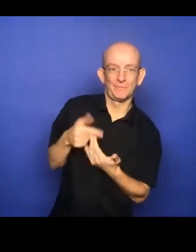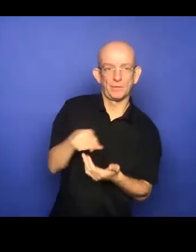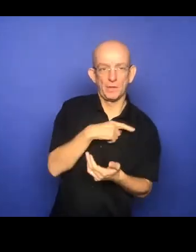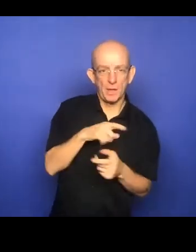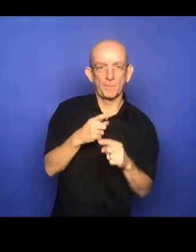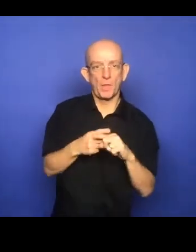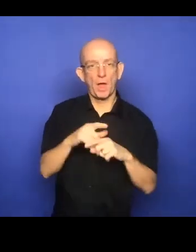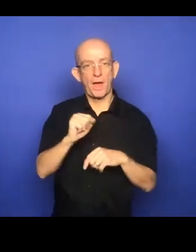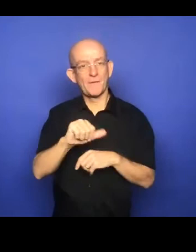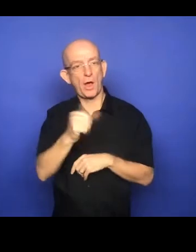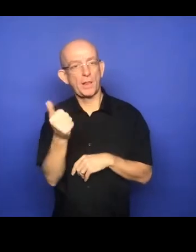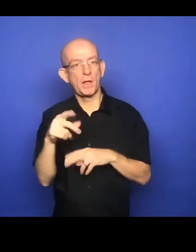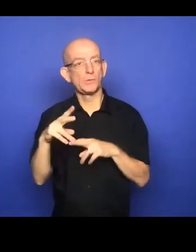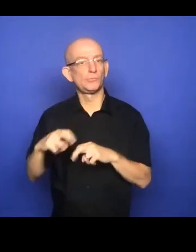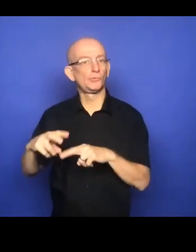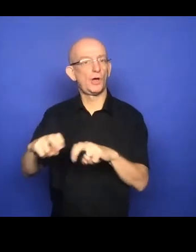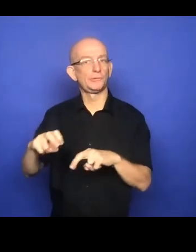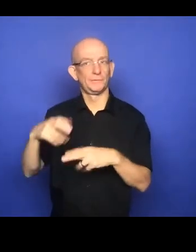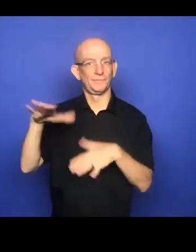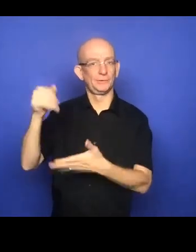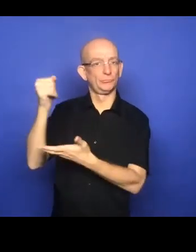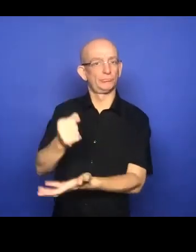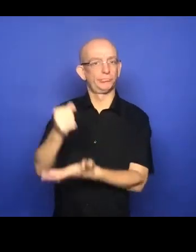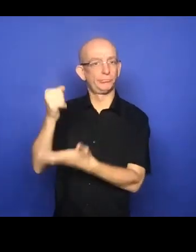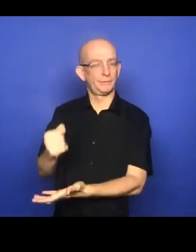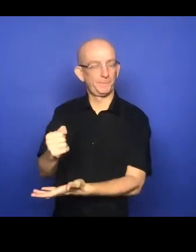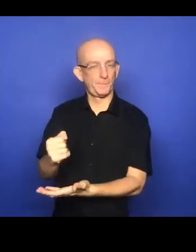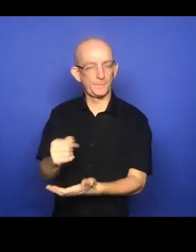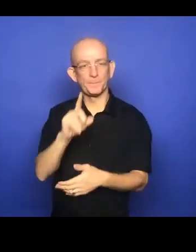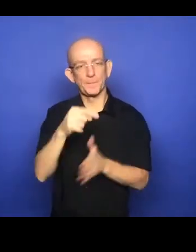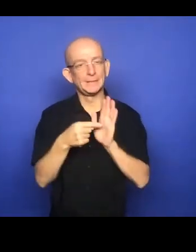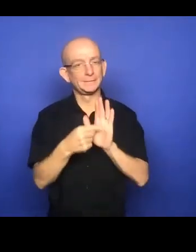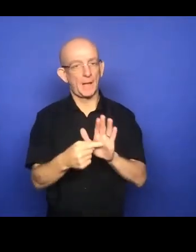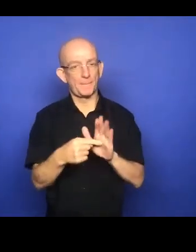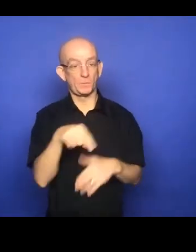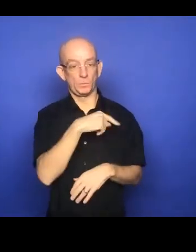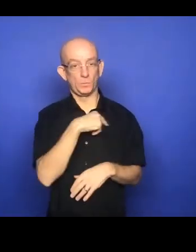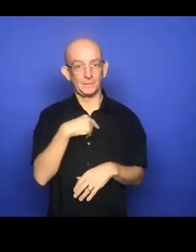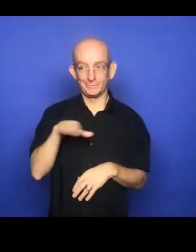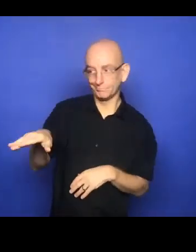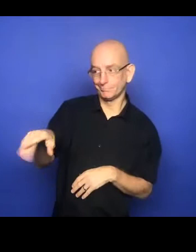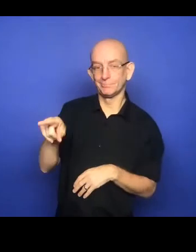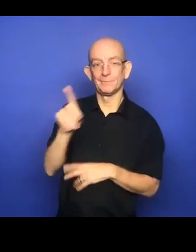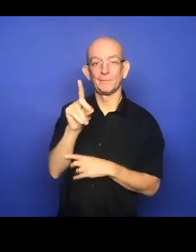research studies. For example, we rely on DPOs at county level to see if at all persons with